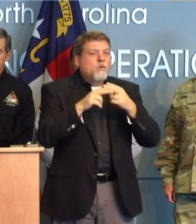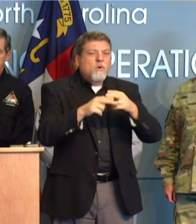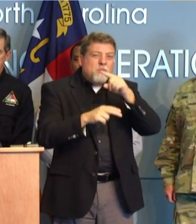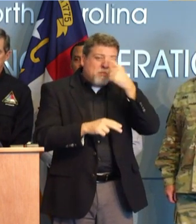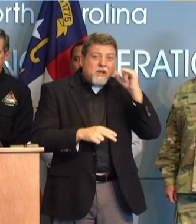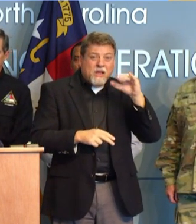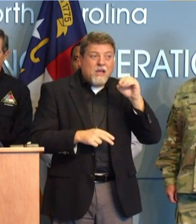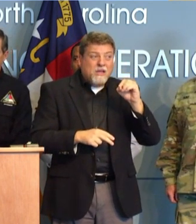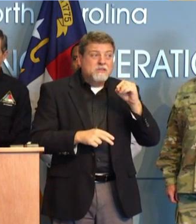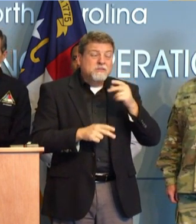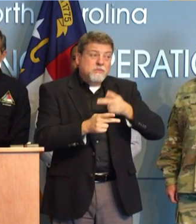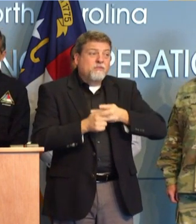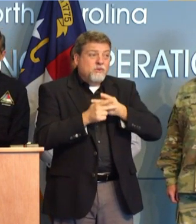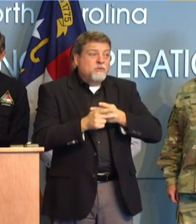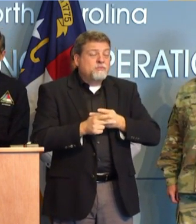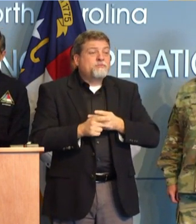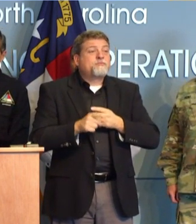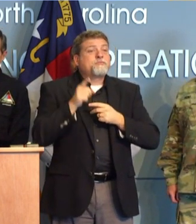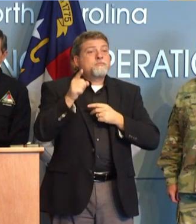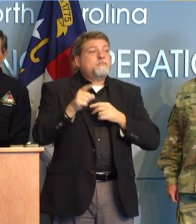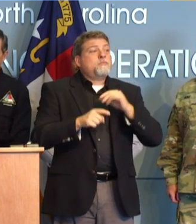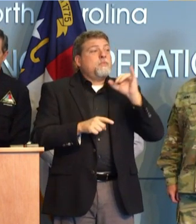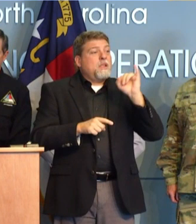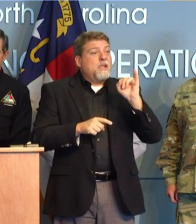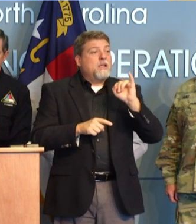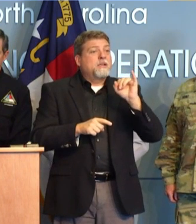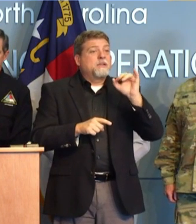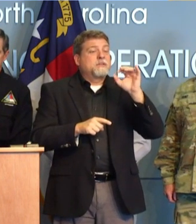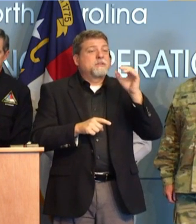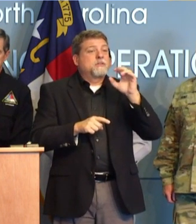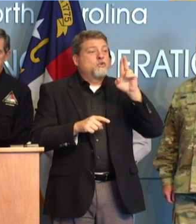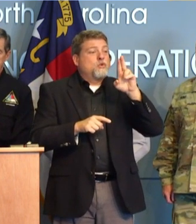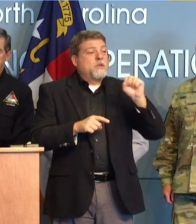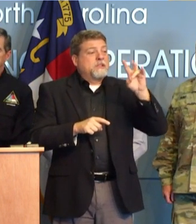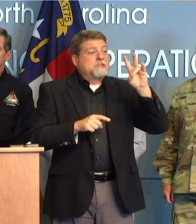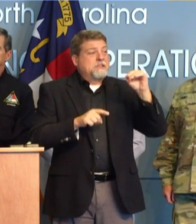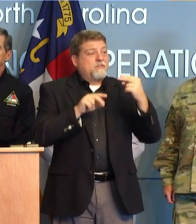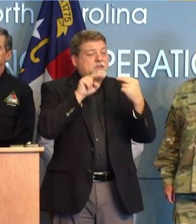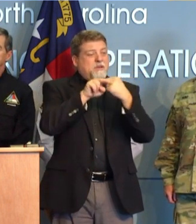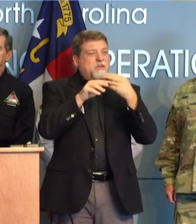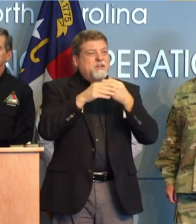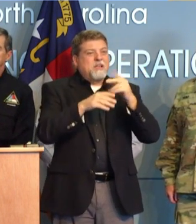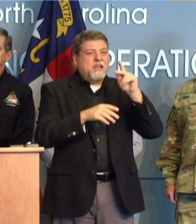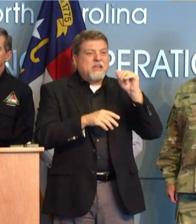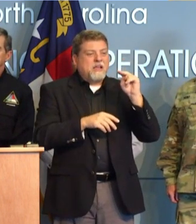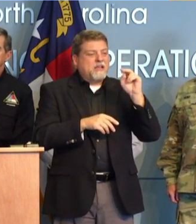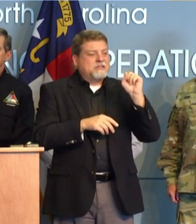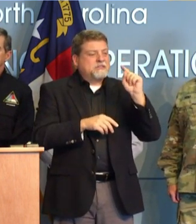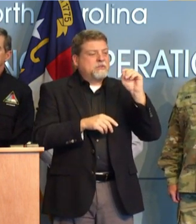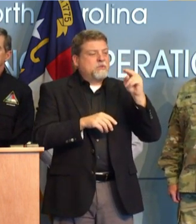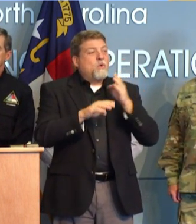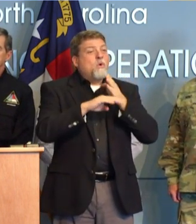THERE WILL BE AREAS OF REFREEZING BUT THEY SHOULD BE CLEARED ONCE THE SUN HITS.